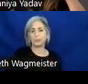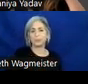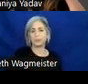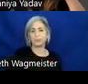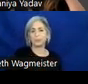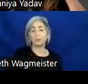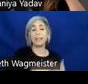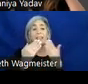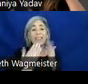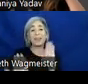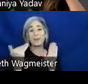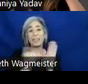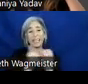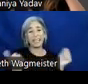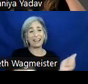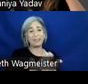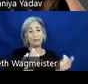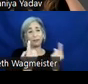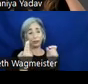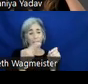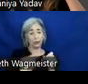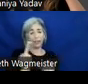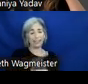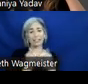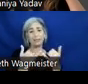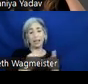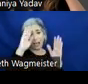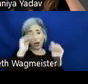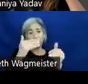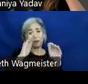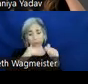Thank you again for everybody for joining us today. I hope you have a lovely rest of your day